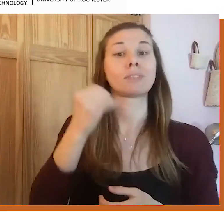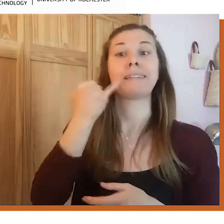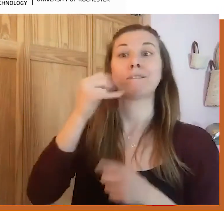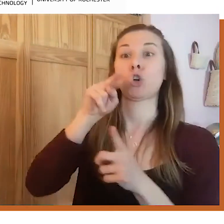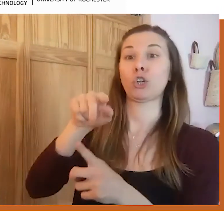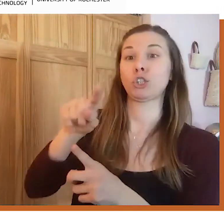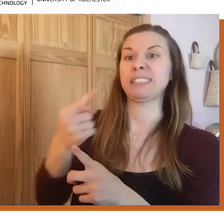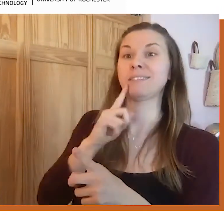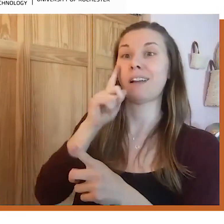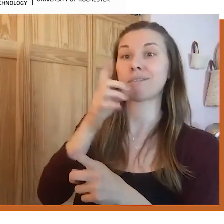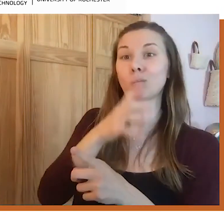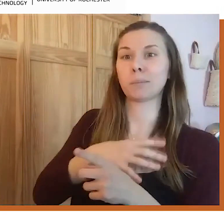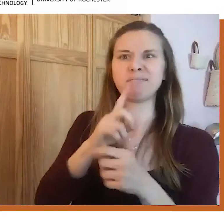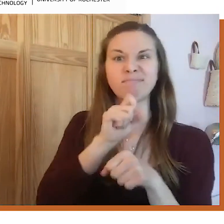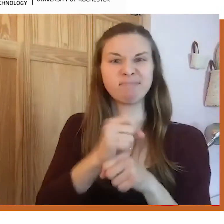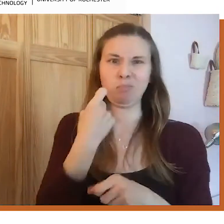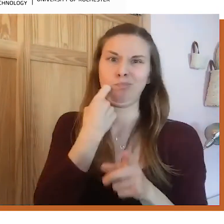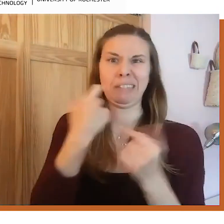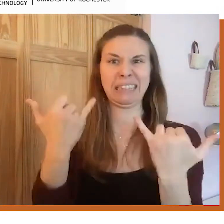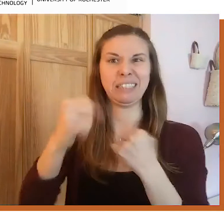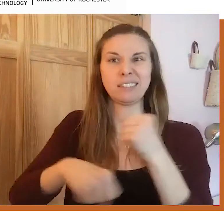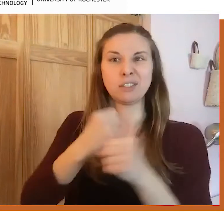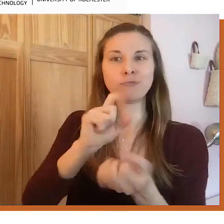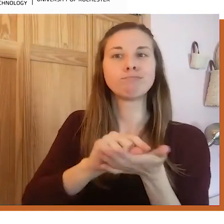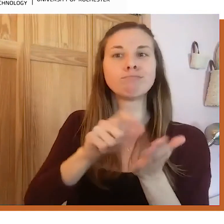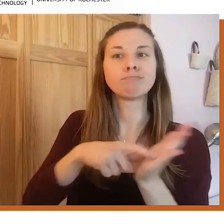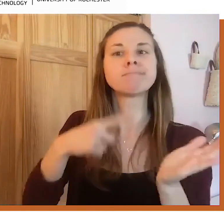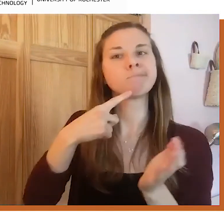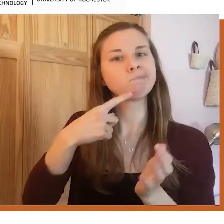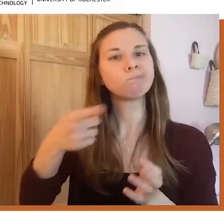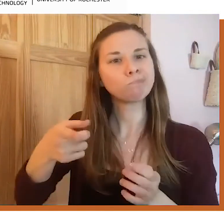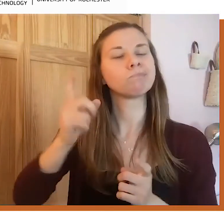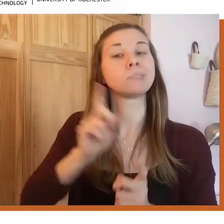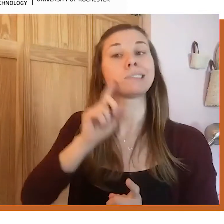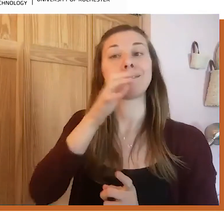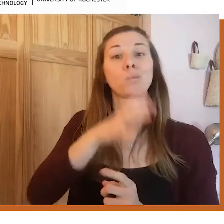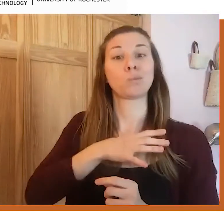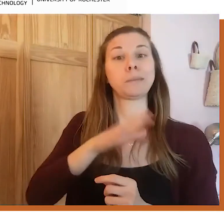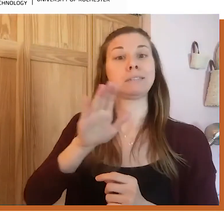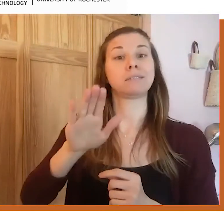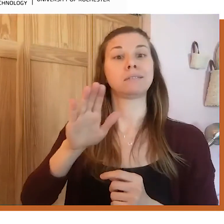and if we look at Deaf women specifically, just this year, a publication was done on a study that found that Deaf women